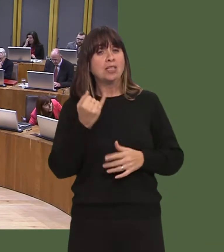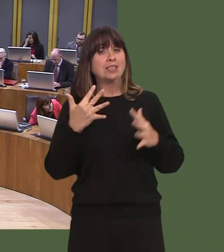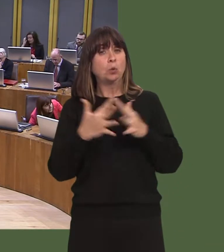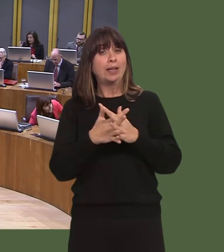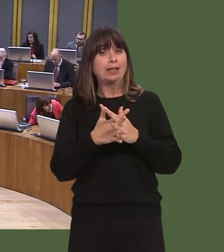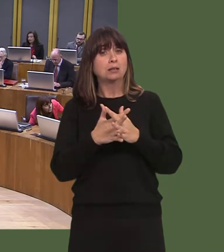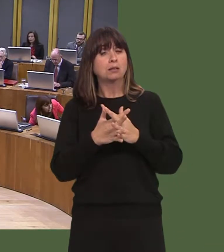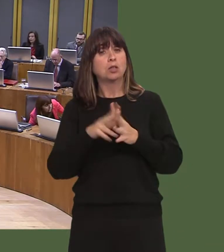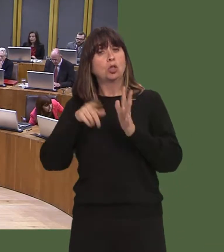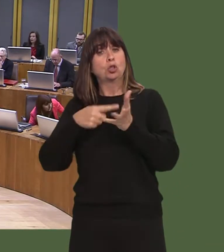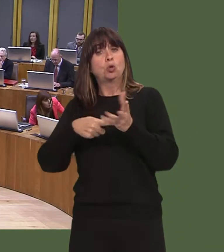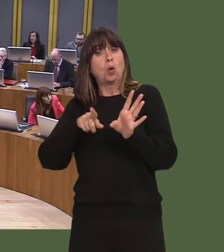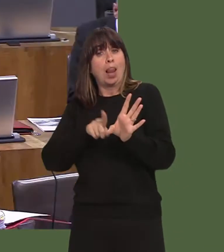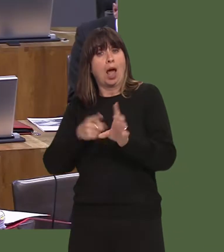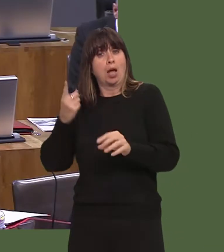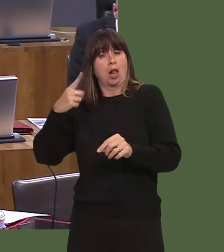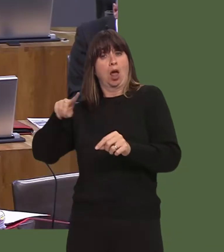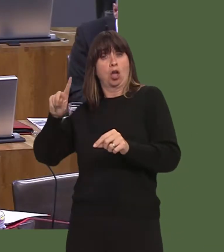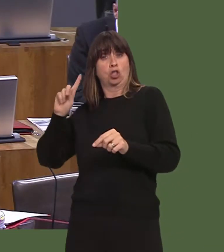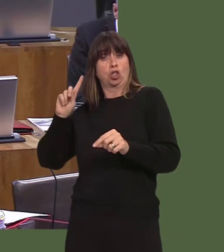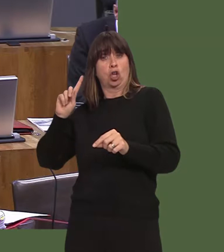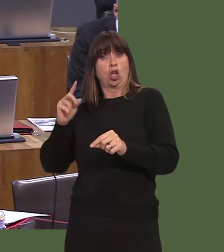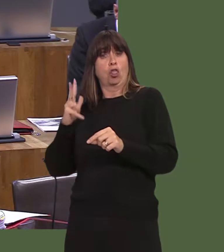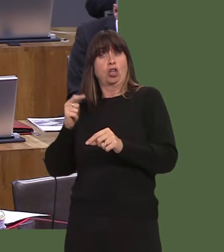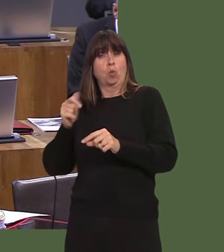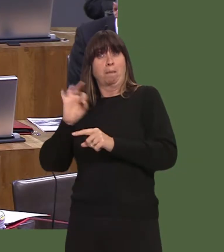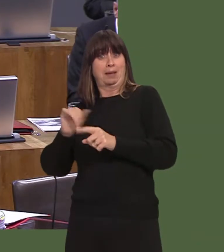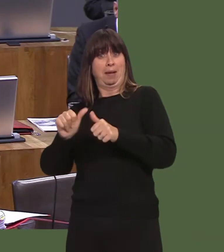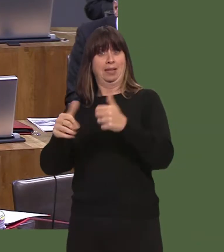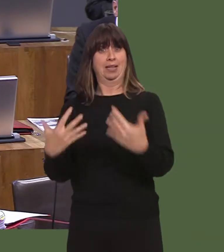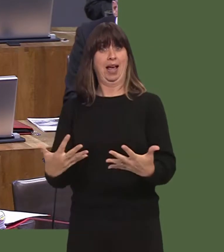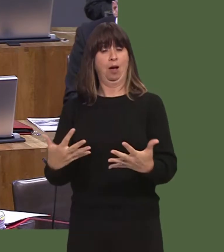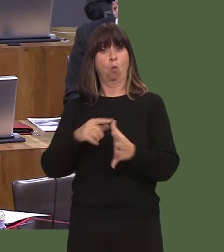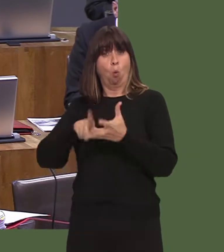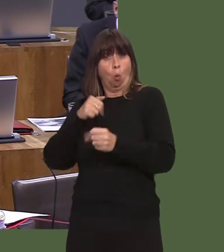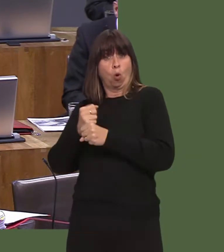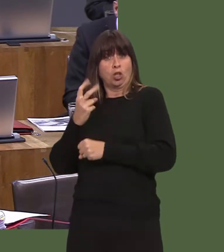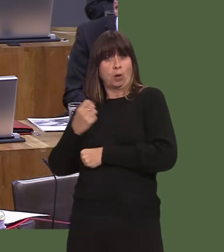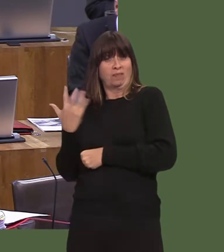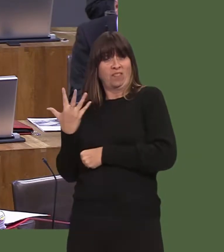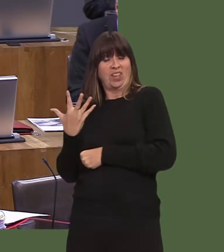lower than July of last yearó52 per cent lower than the high point of August 2015. We expect continued improvement this year.